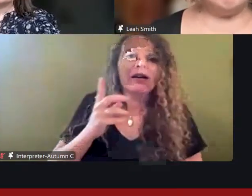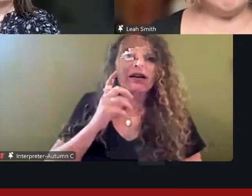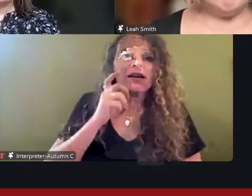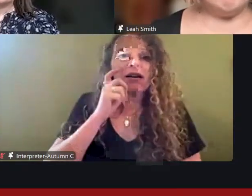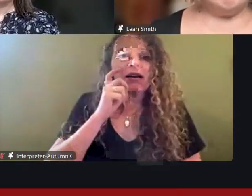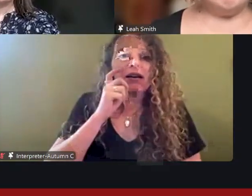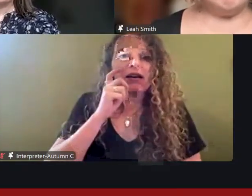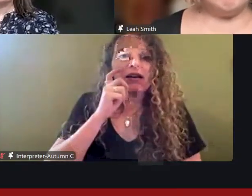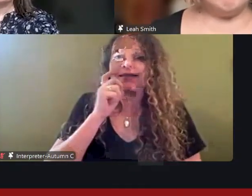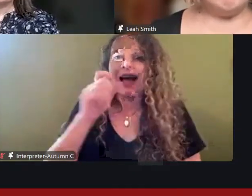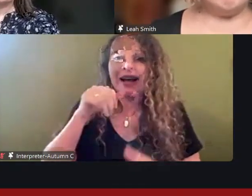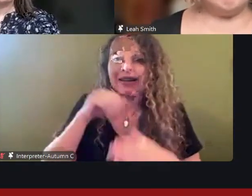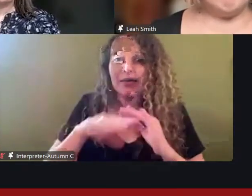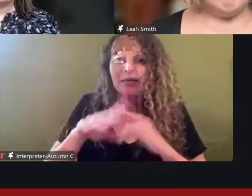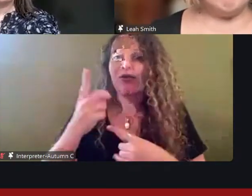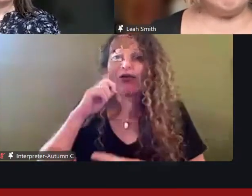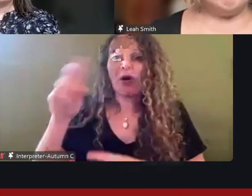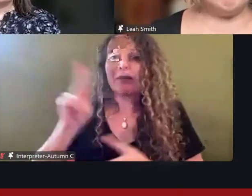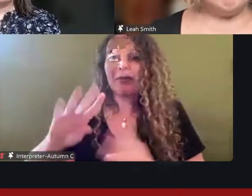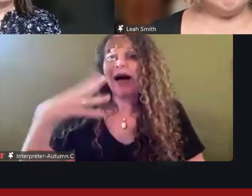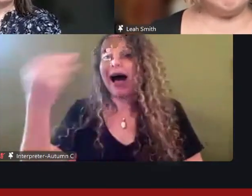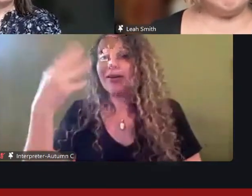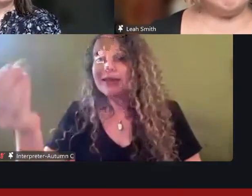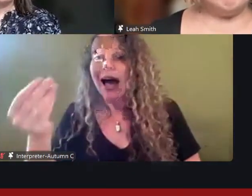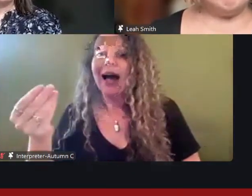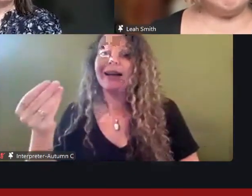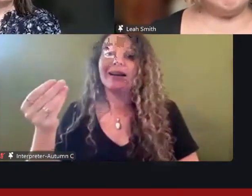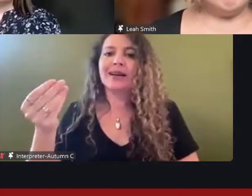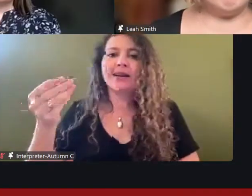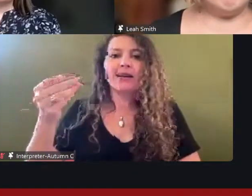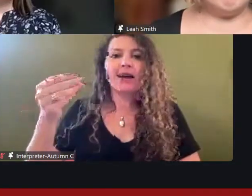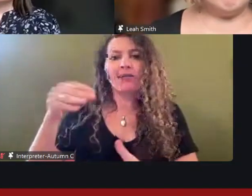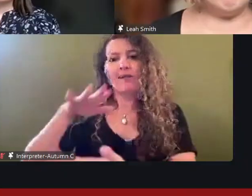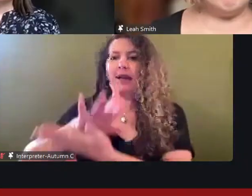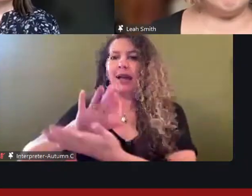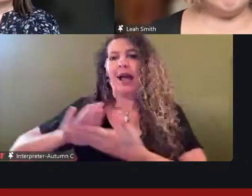and you have to be writing in certain ways and certain things to